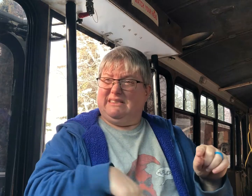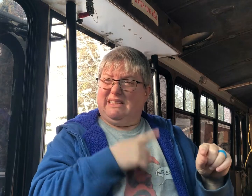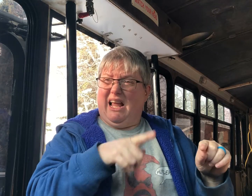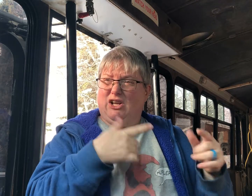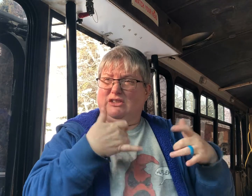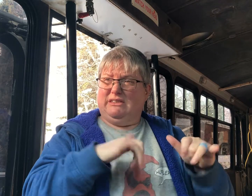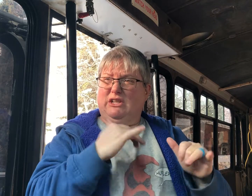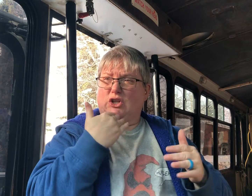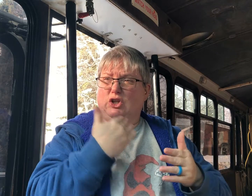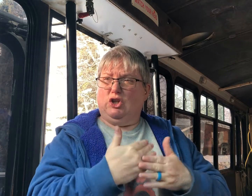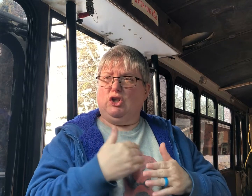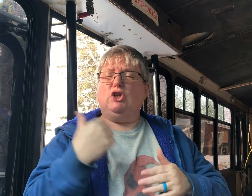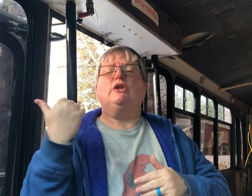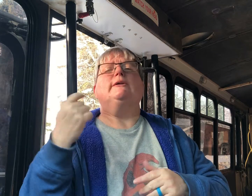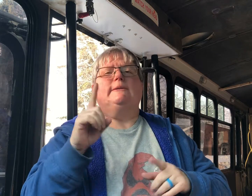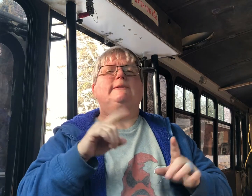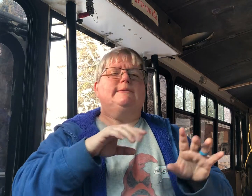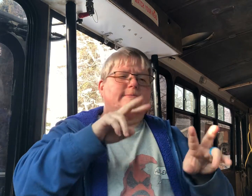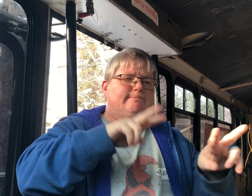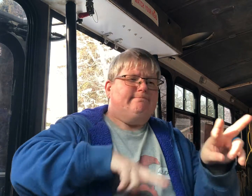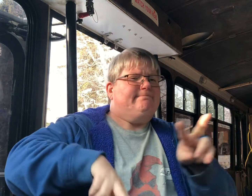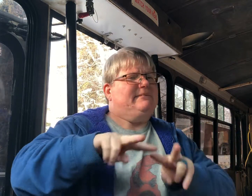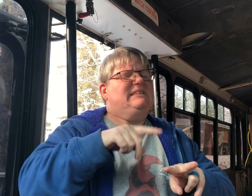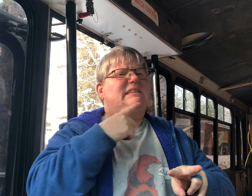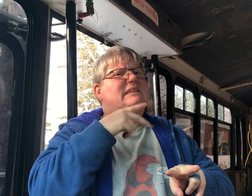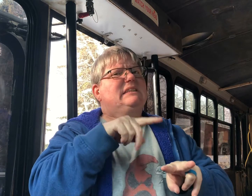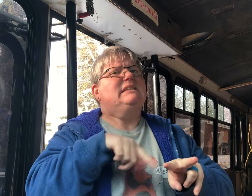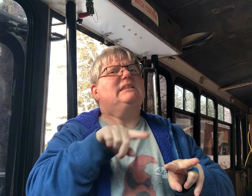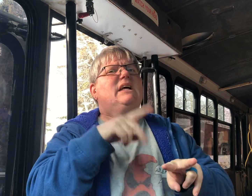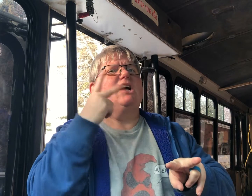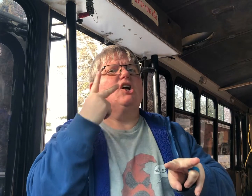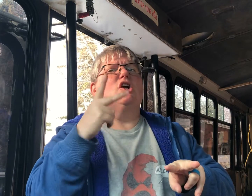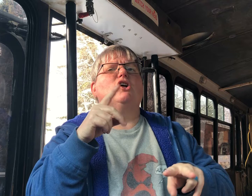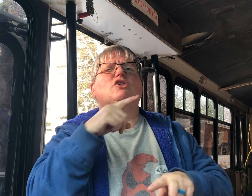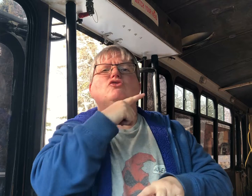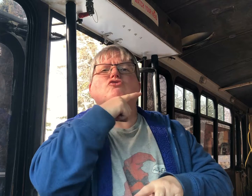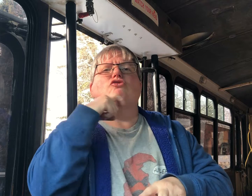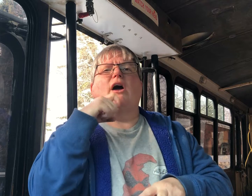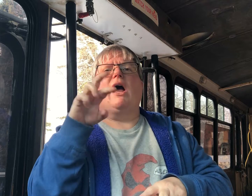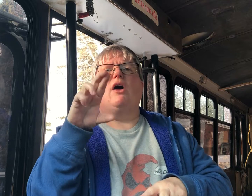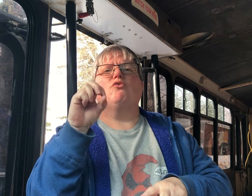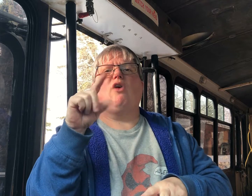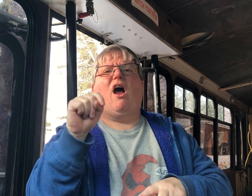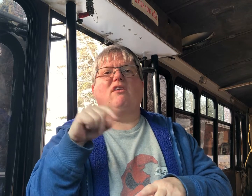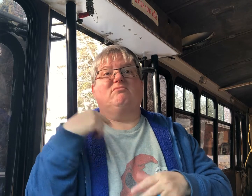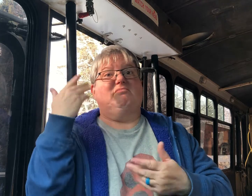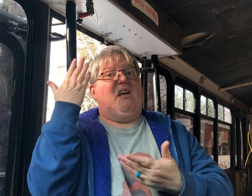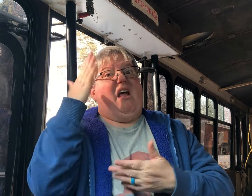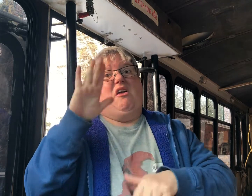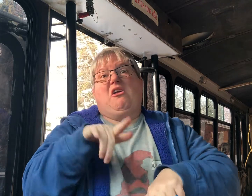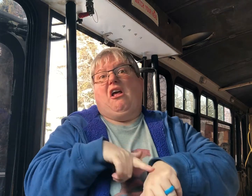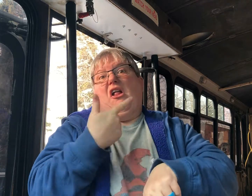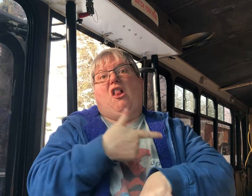"Hey are these tires still good?" So they checked he's like hmm, these look dry rot. And so you know I